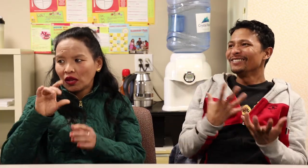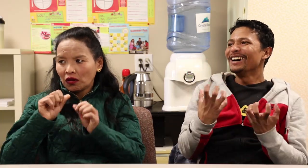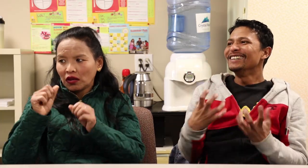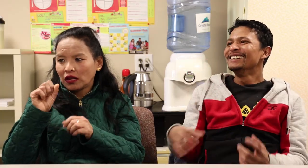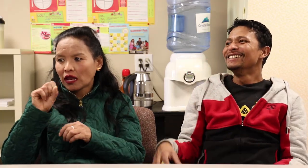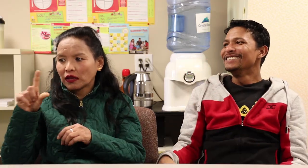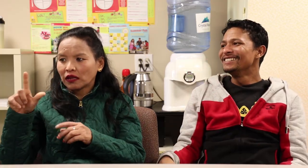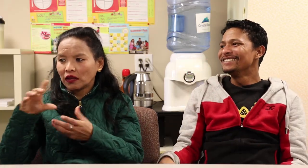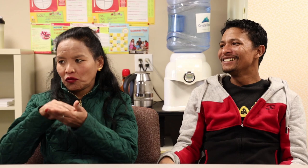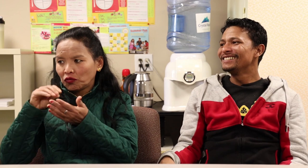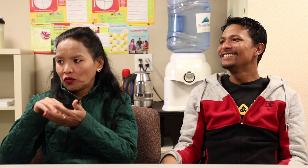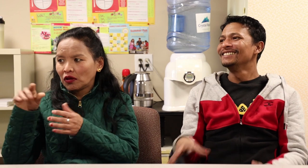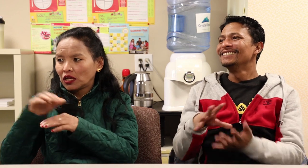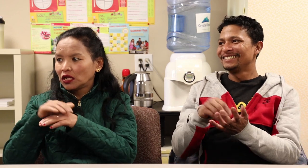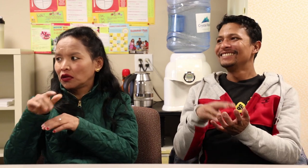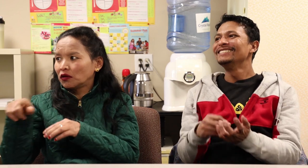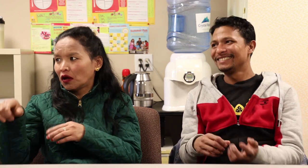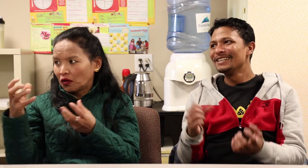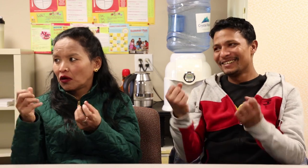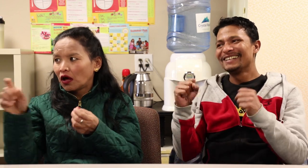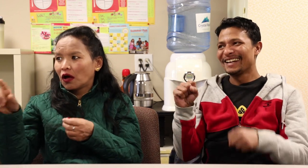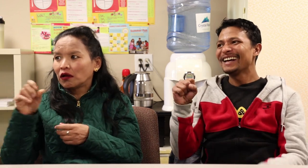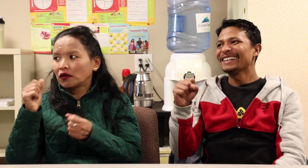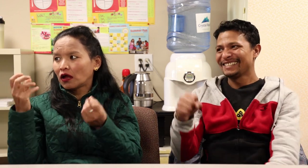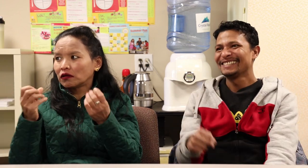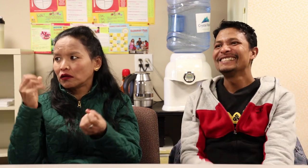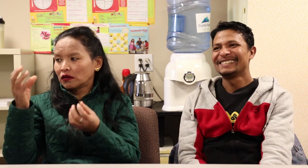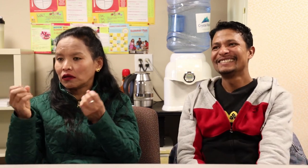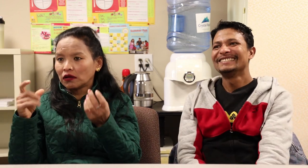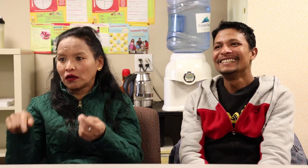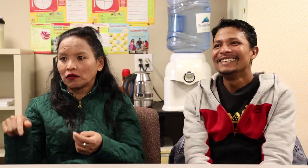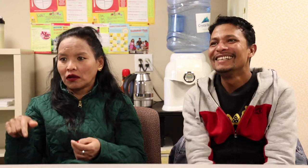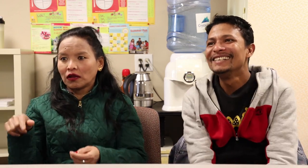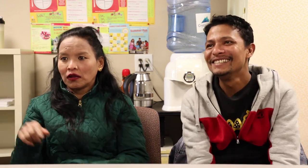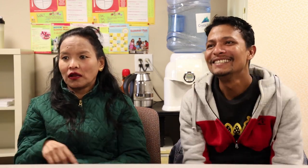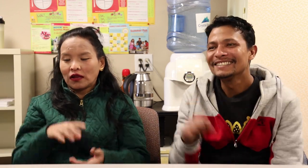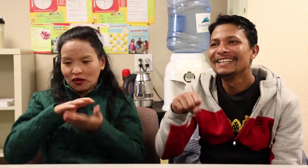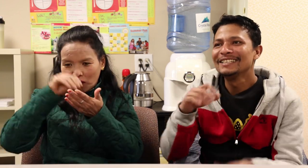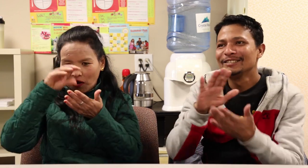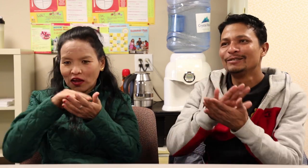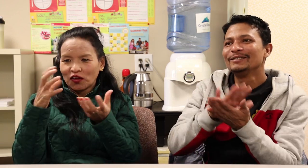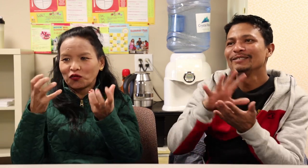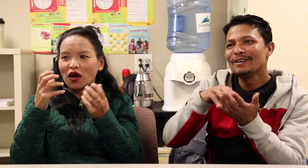(Purna) I craved education when I was growing up, but it was not afforded me.